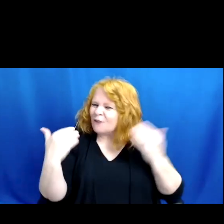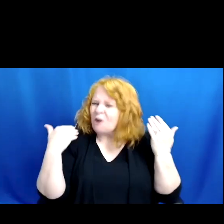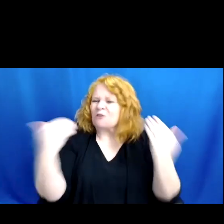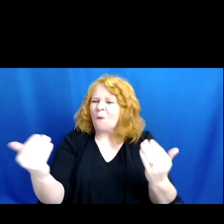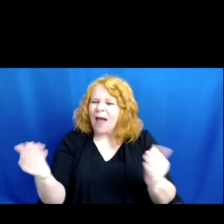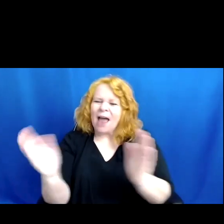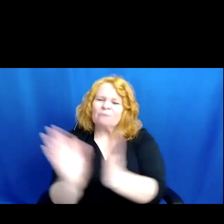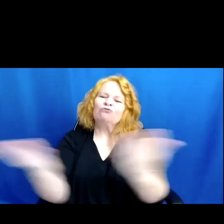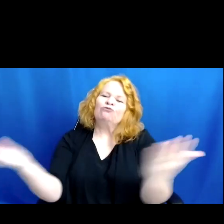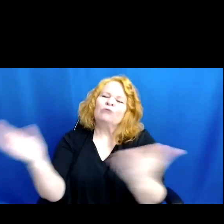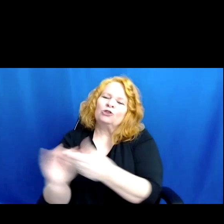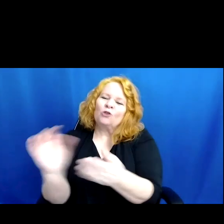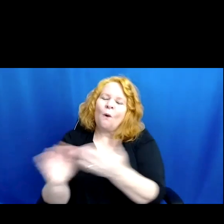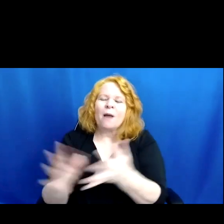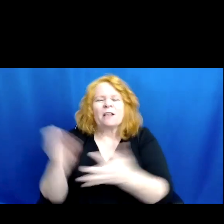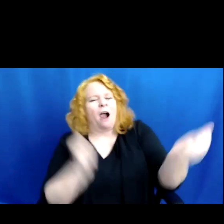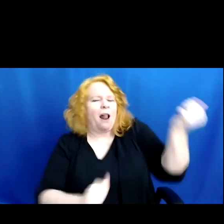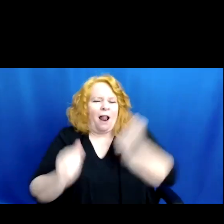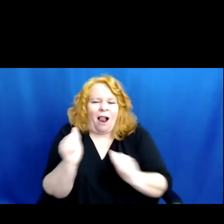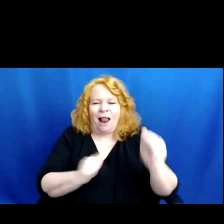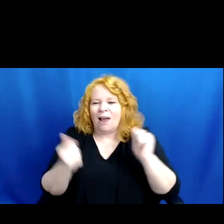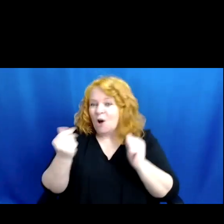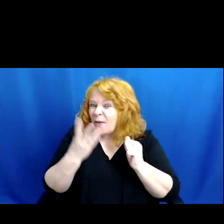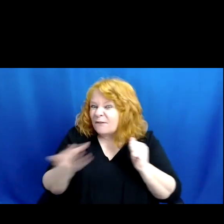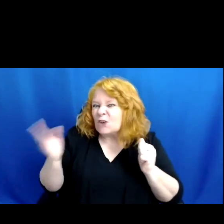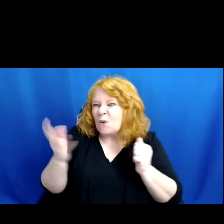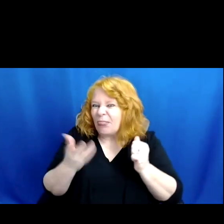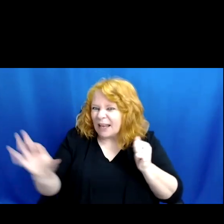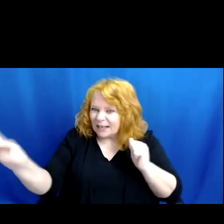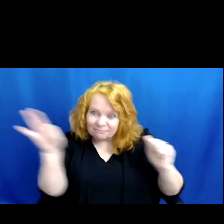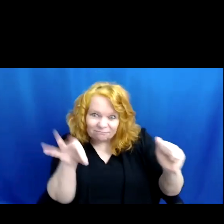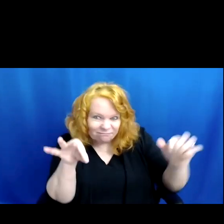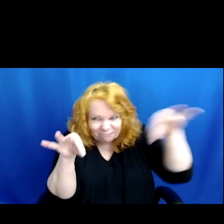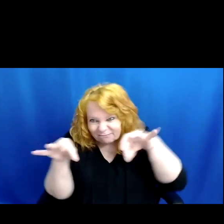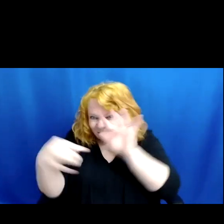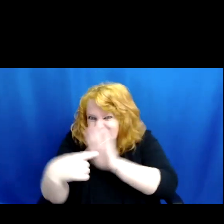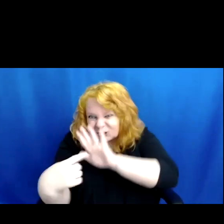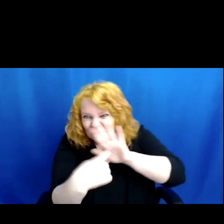Just with a few objects a few things. The crafts we are going to make will help you to do that.